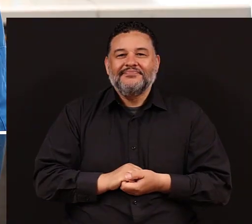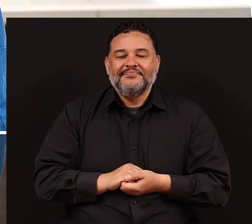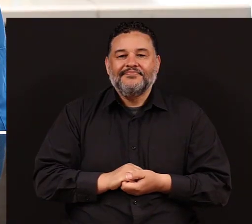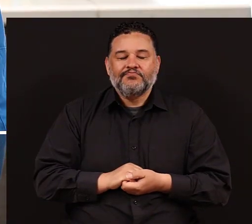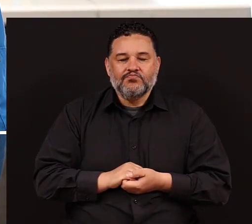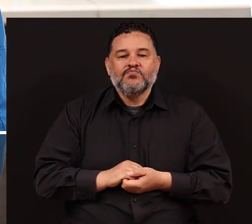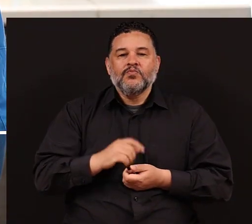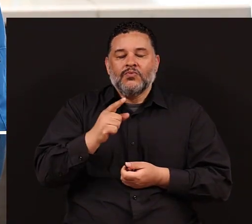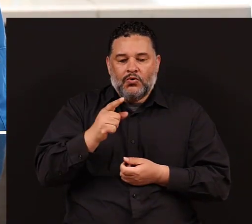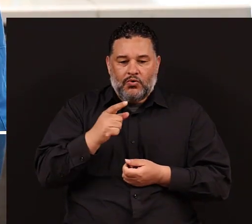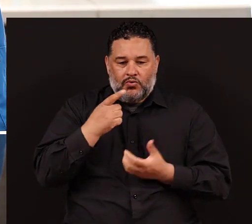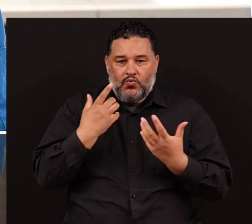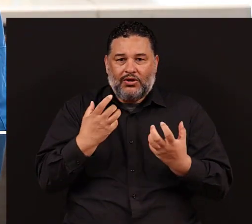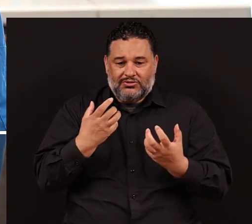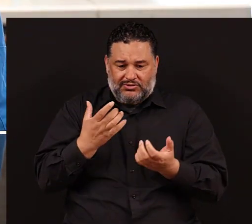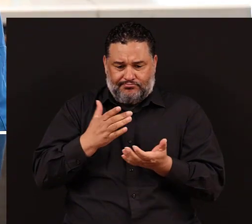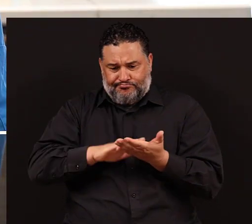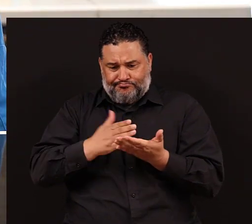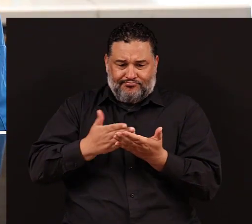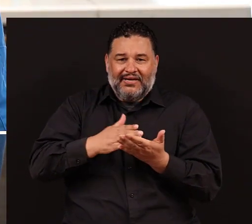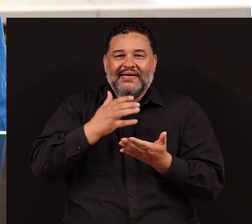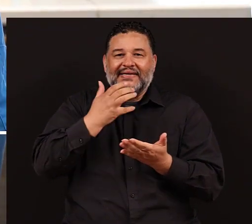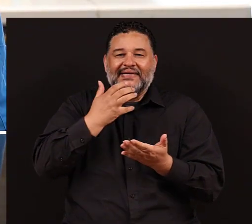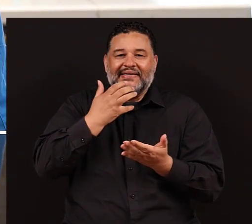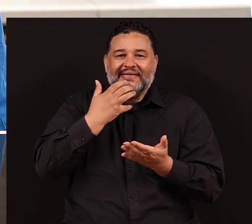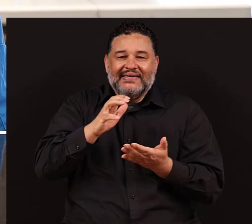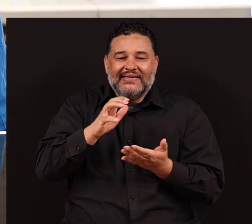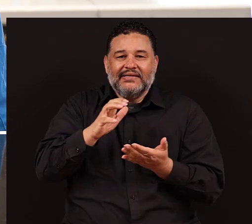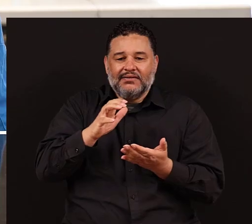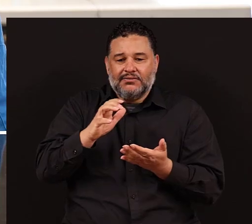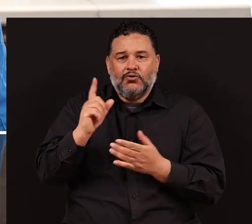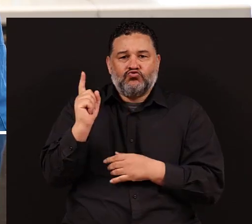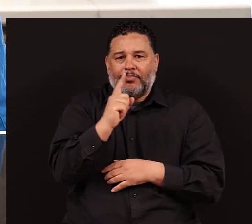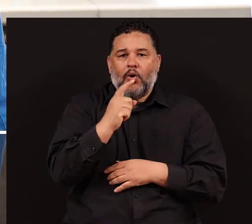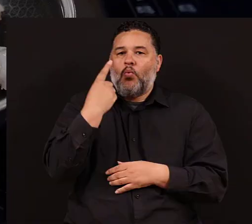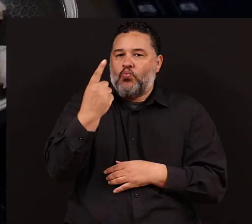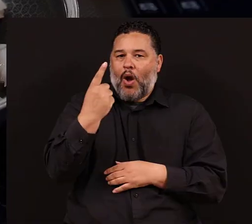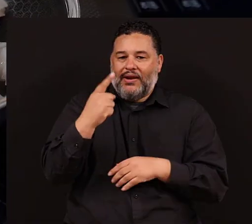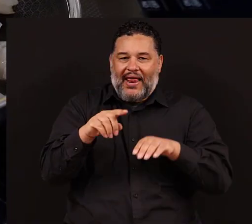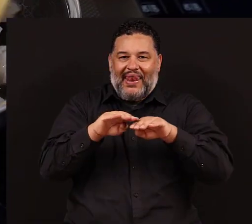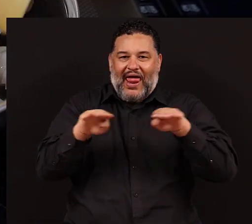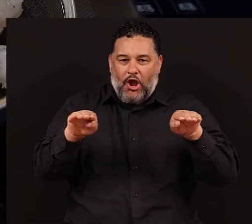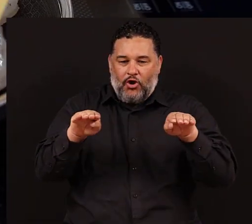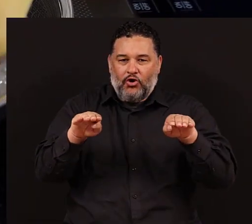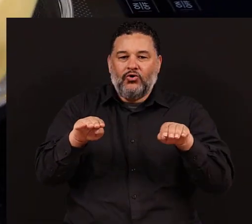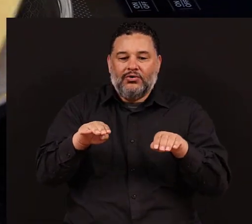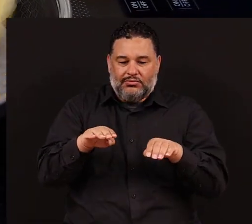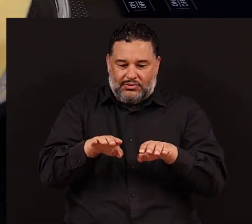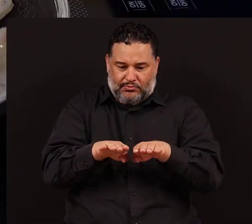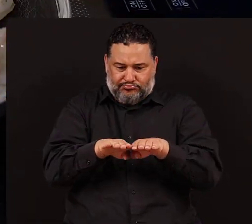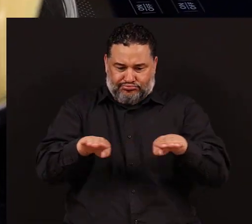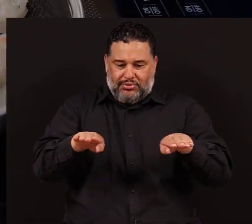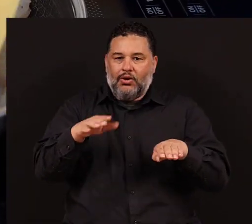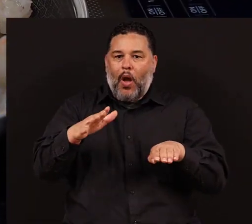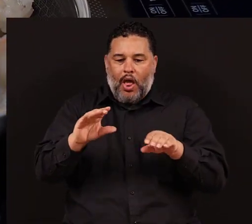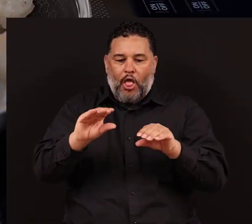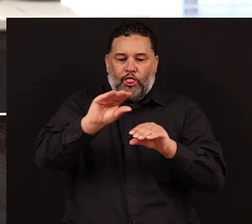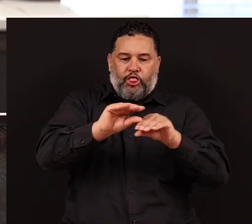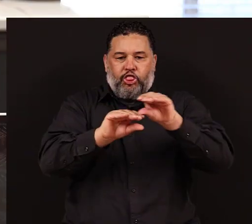You wanna keep the shrimp one layer in the pan. You don't want to stack it on top of each other 'cause you want 'em to cook evenly